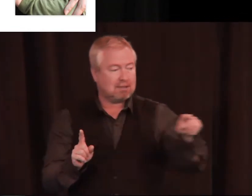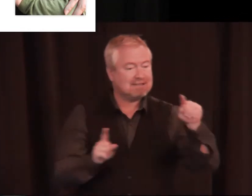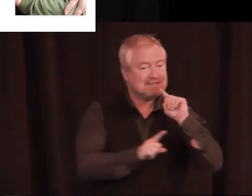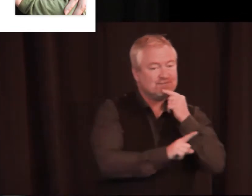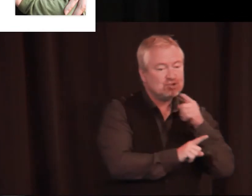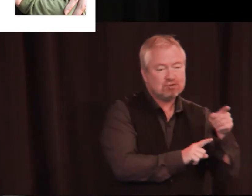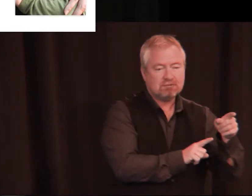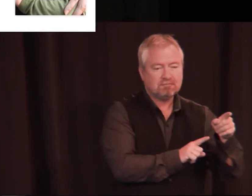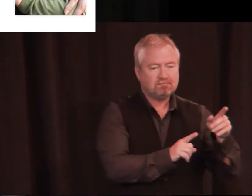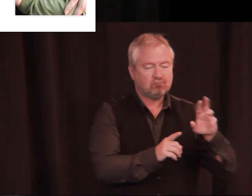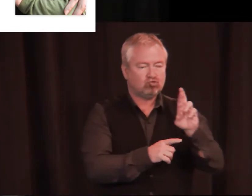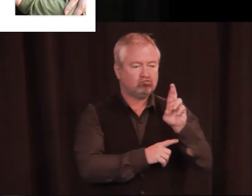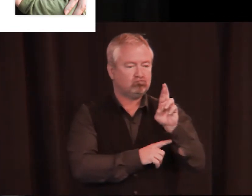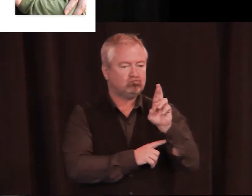and good access to language.